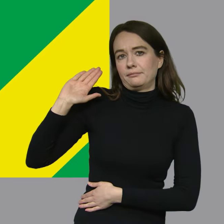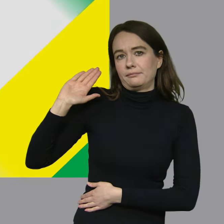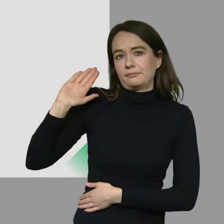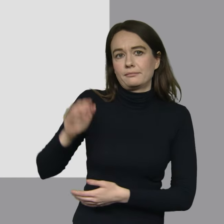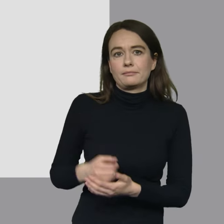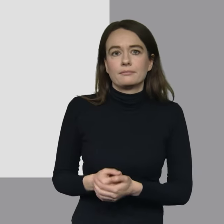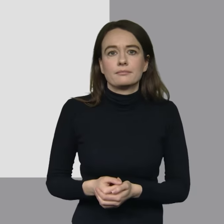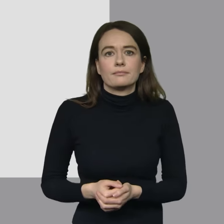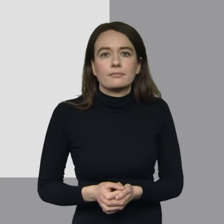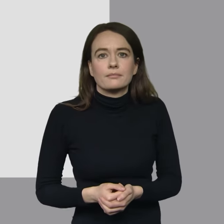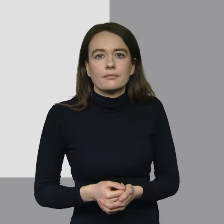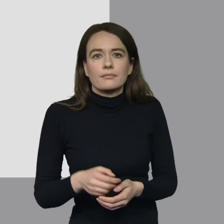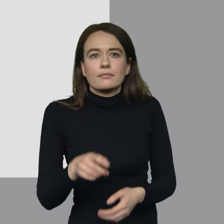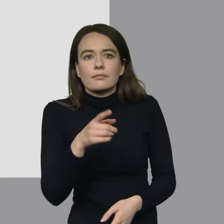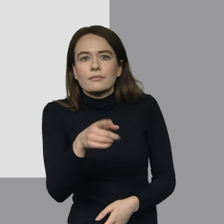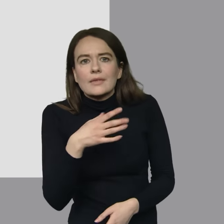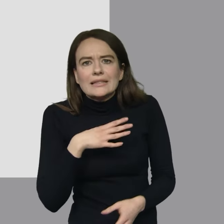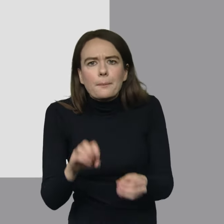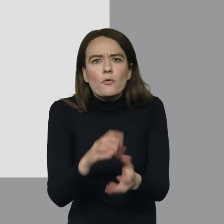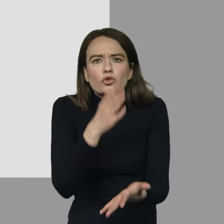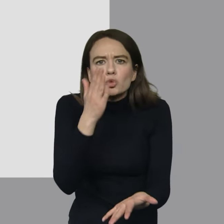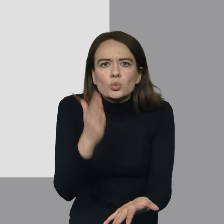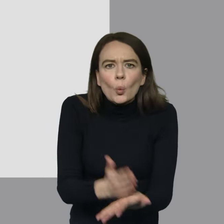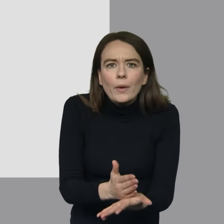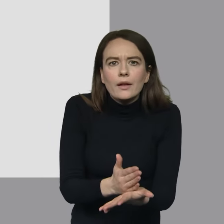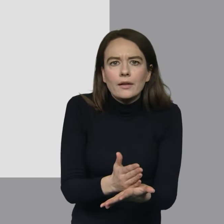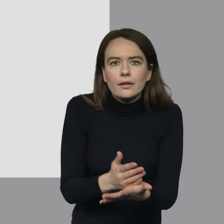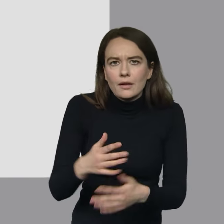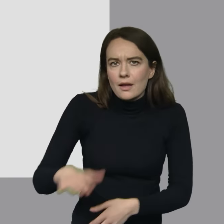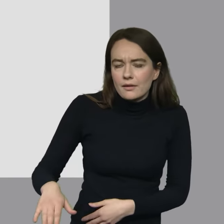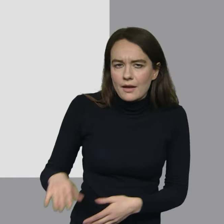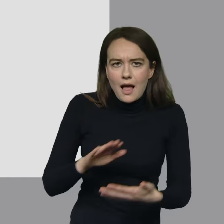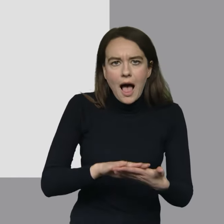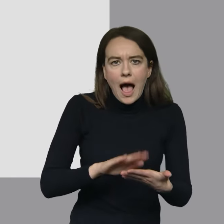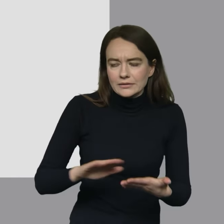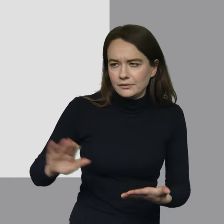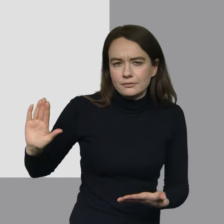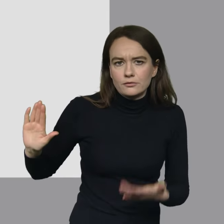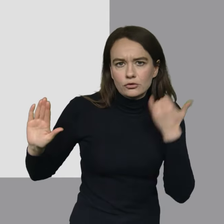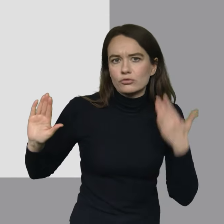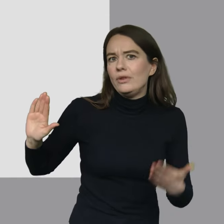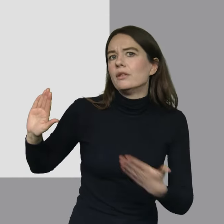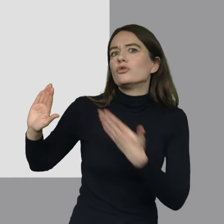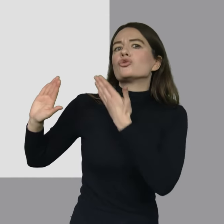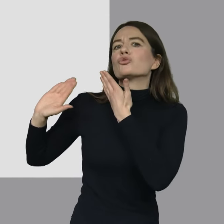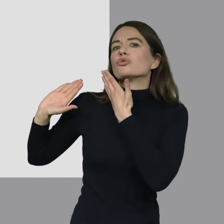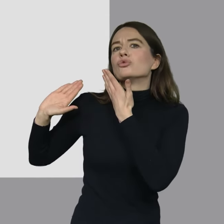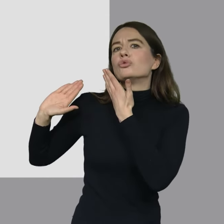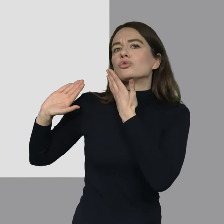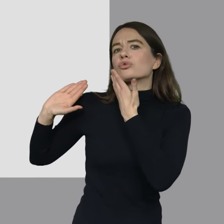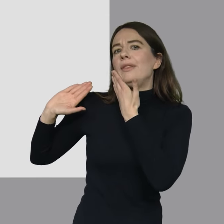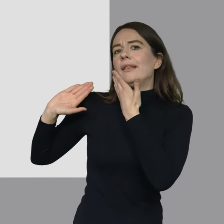Next, you need to make the hand to cheek move. Bring the arm furthest away across the casualties chest and place